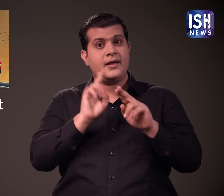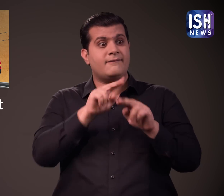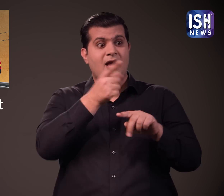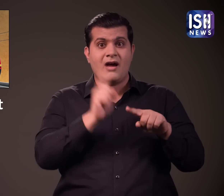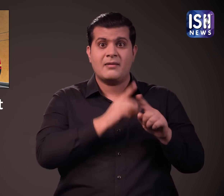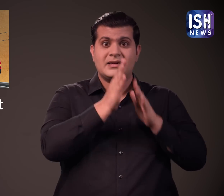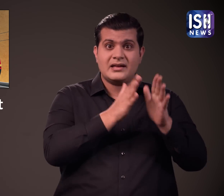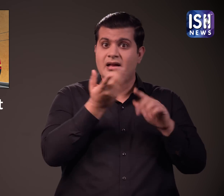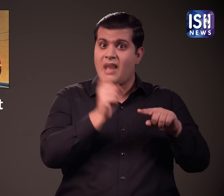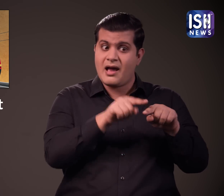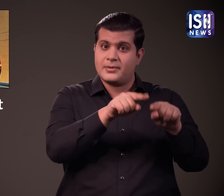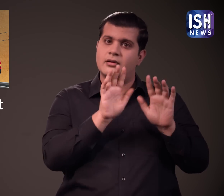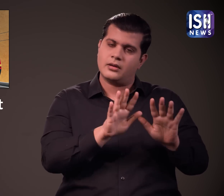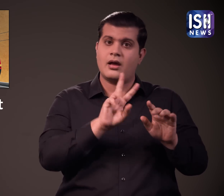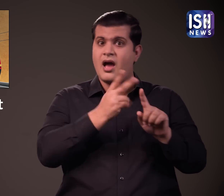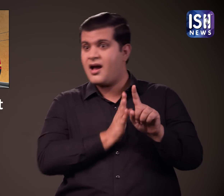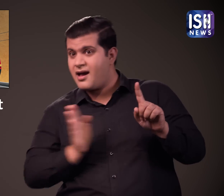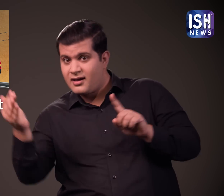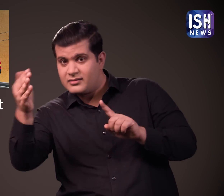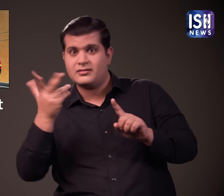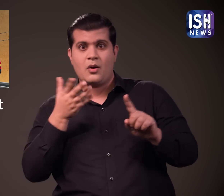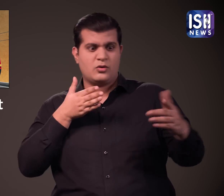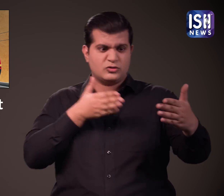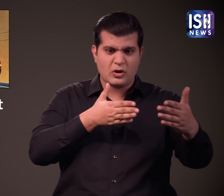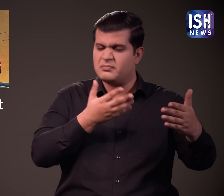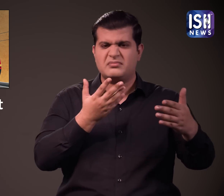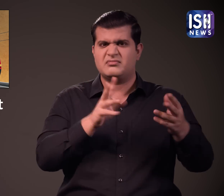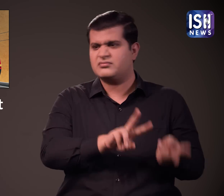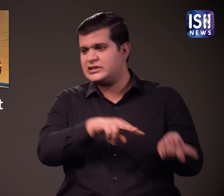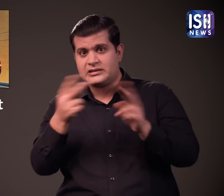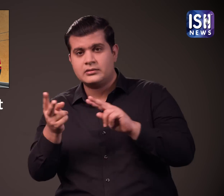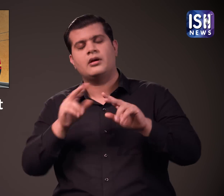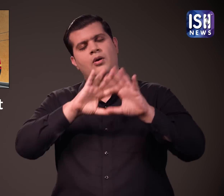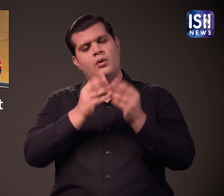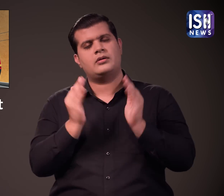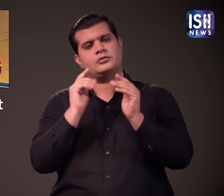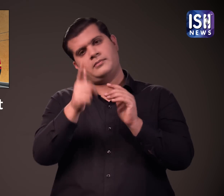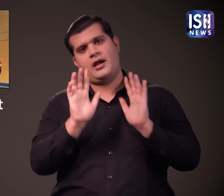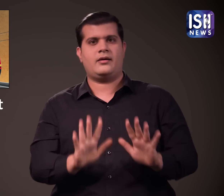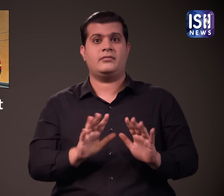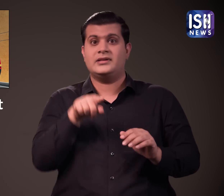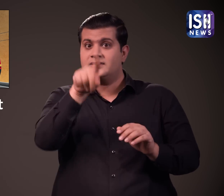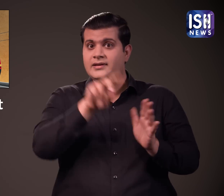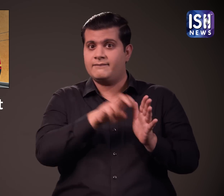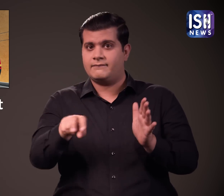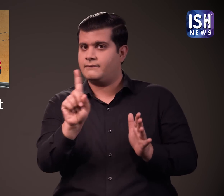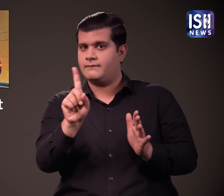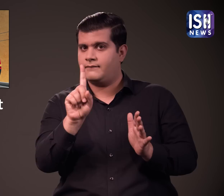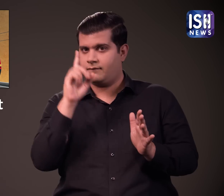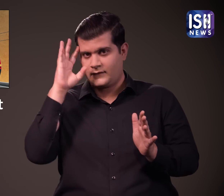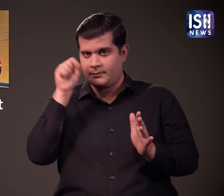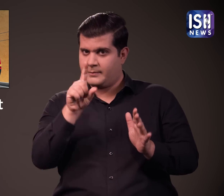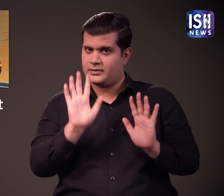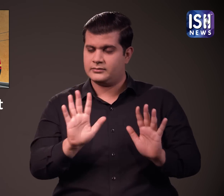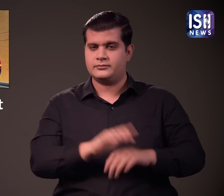In both cases, the routes will be covered. Do not switch the route yourself.